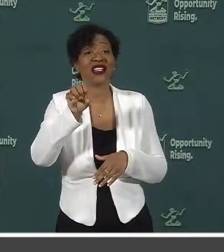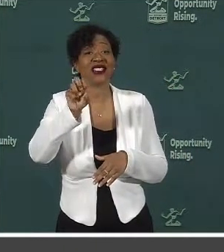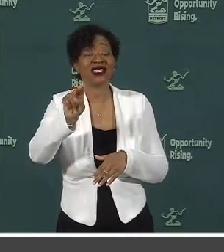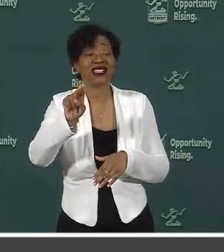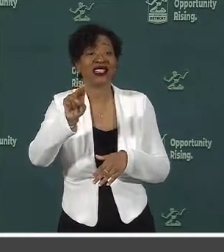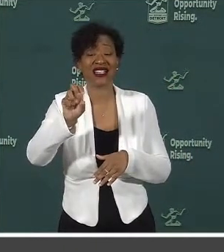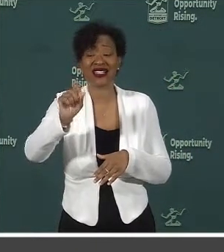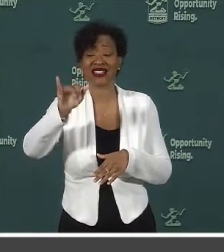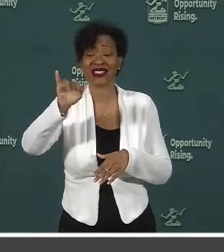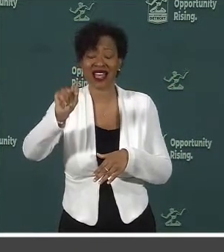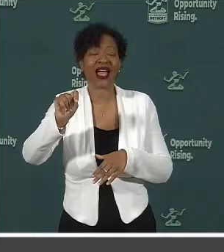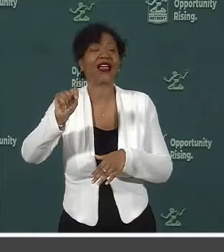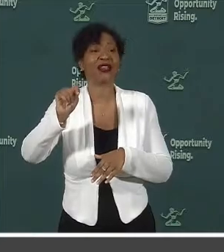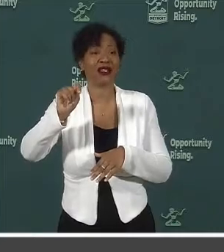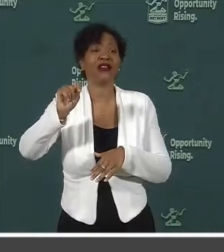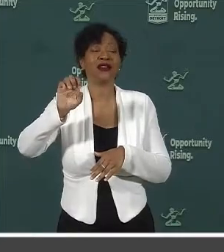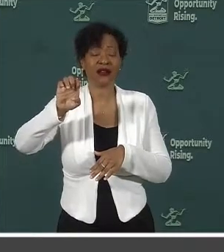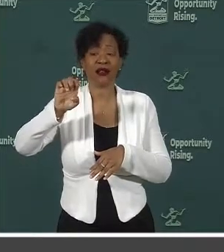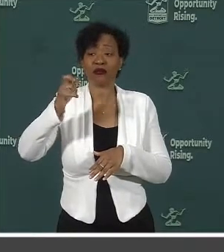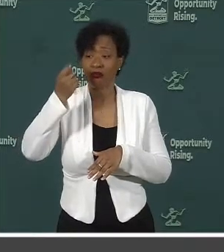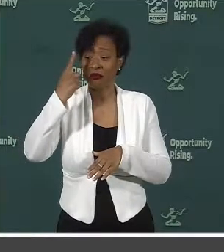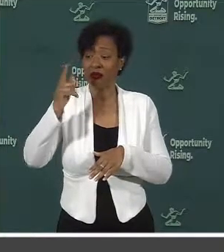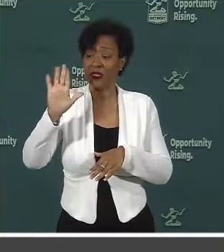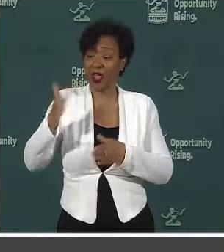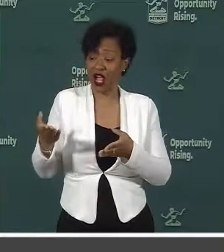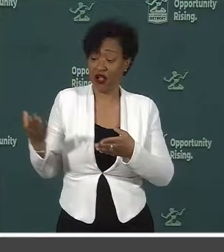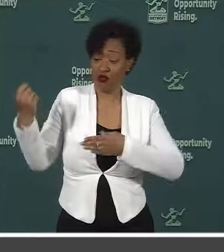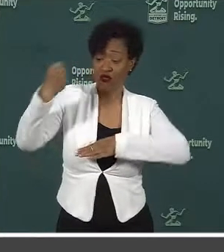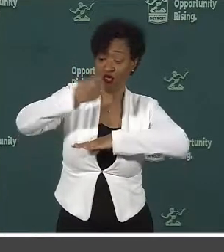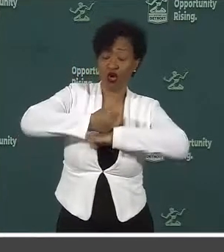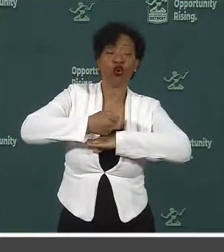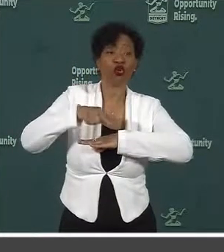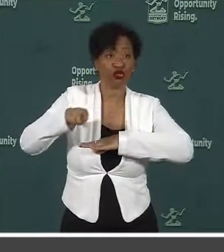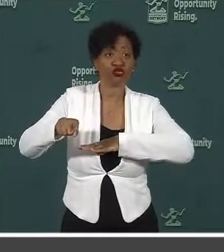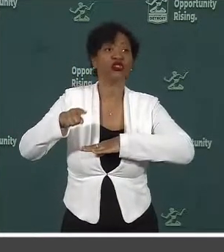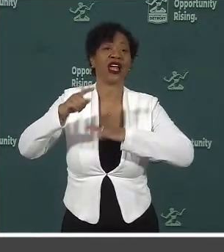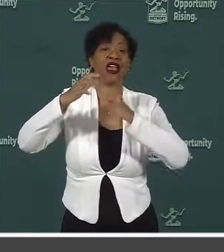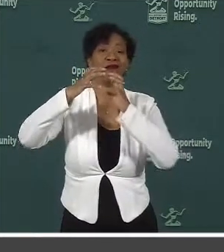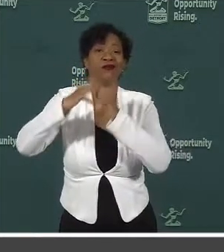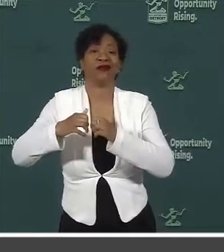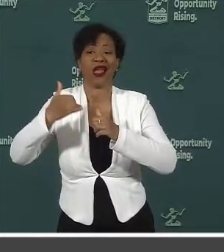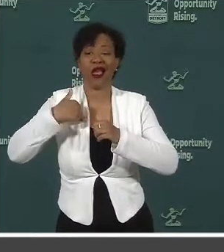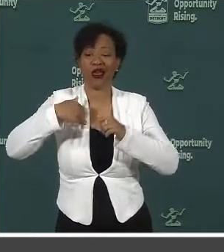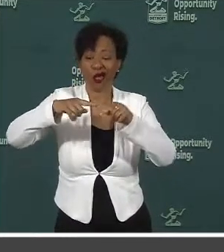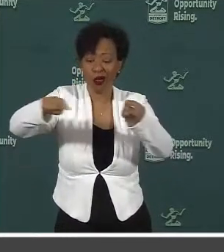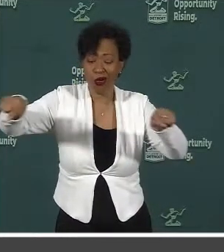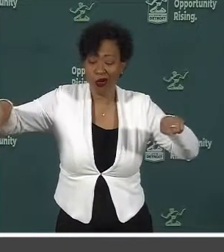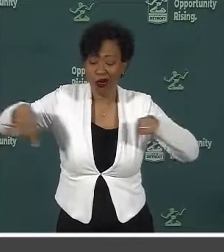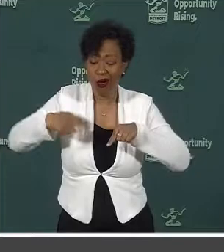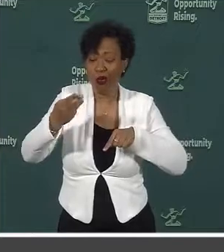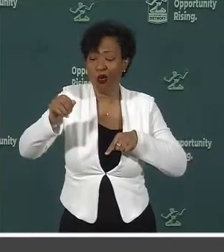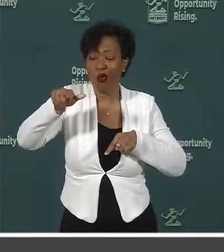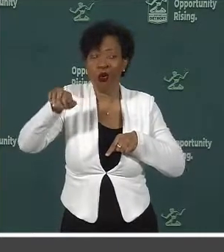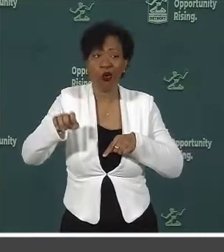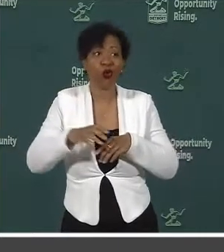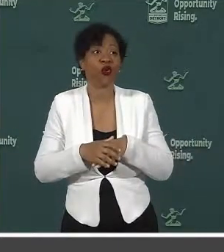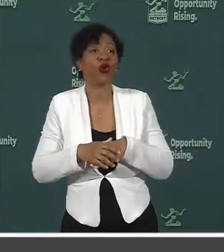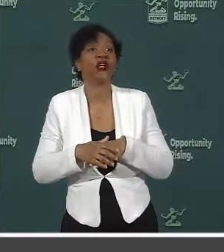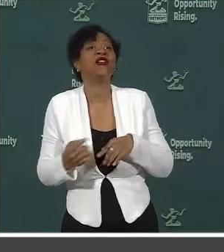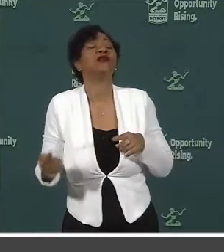CLOSED IN THE EIGHTIES AND WAS LATER DEMOLISHED IN THE NINETIES AND WEST GRAND BOULEVARD RIGHT NEXT TO NORTHWESTERN HIGH SCHOOL THIS TOWER HAS BEEN SITTING